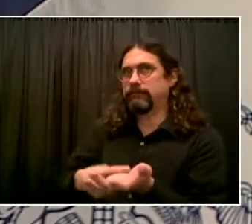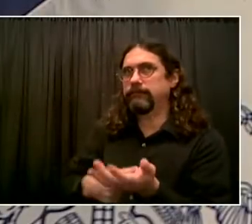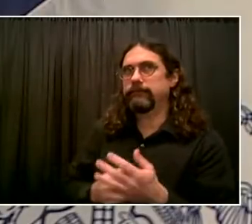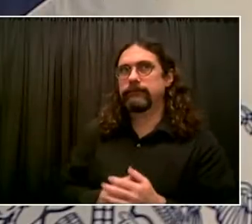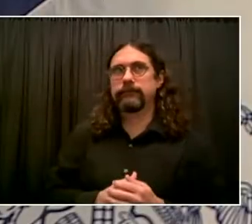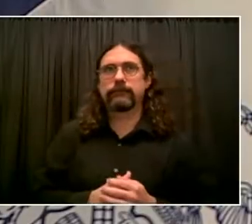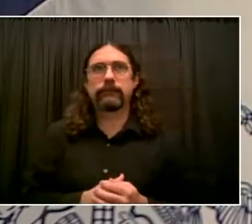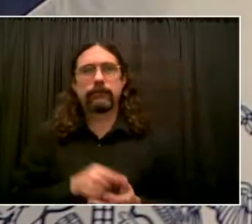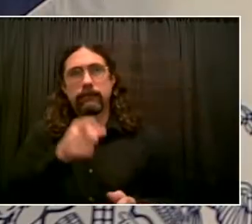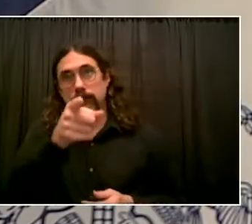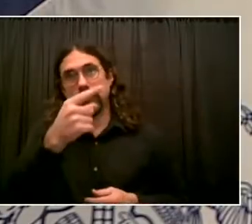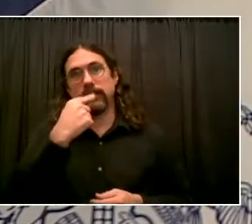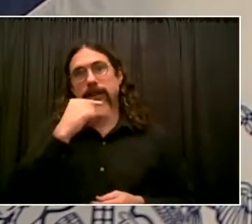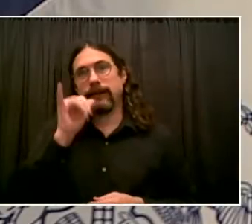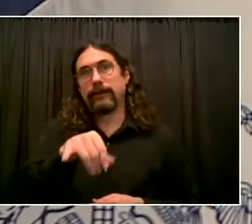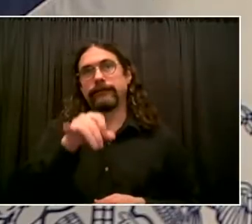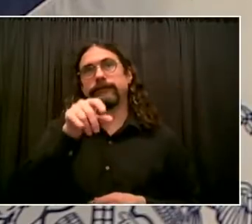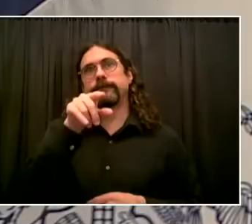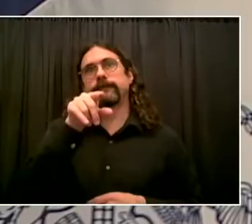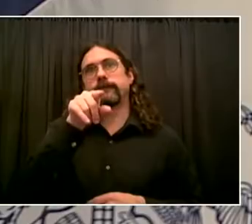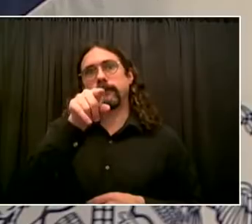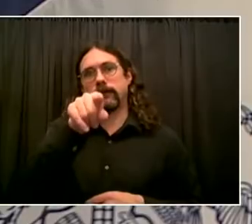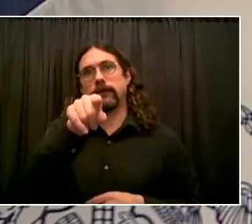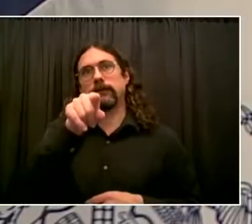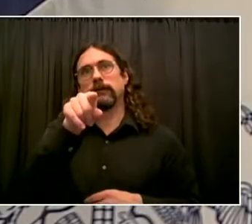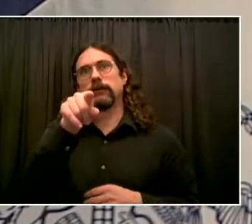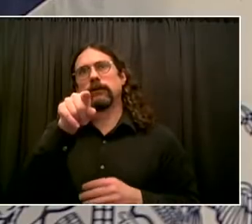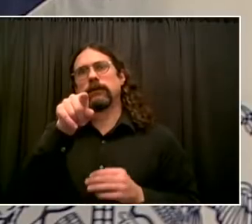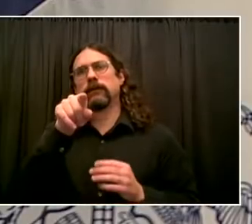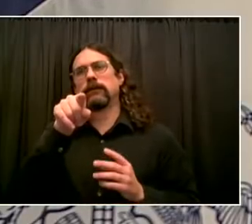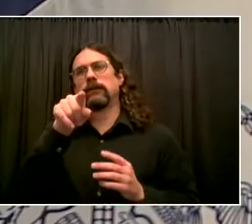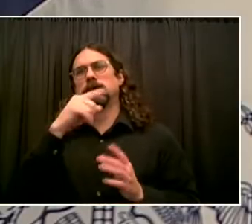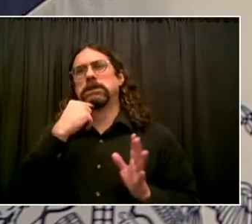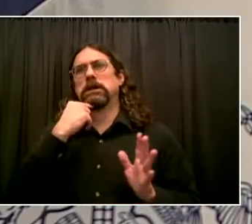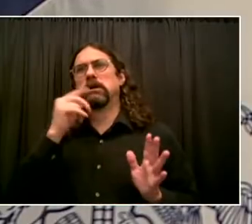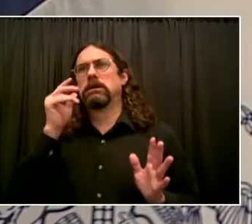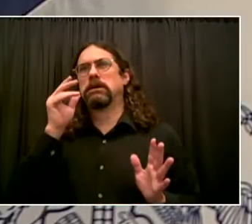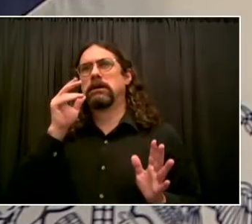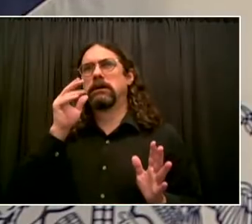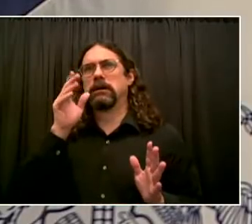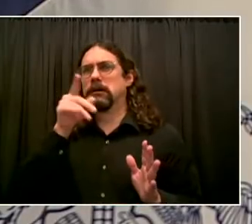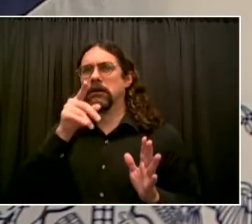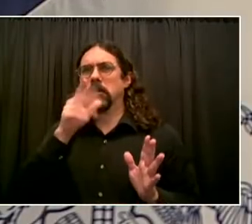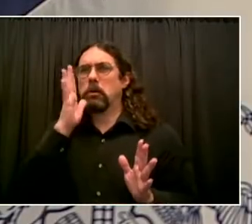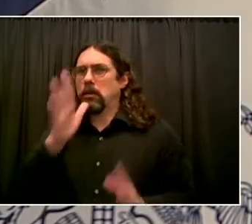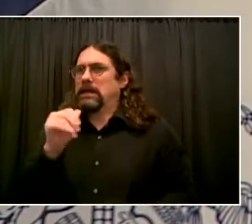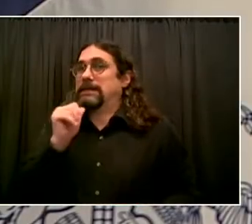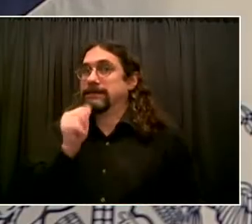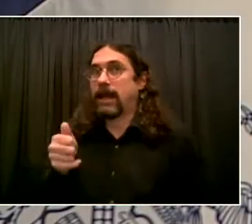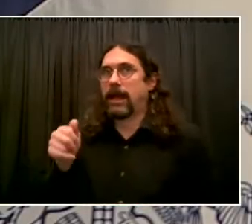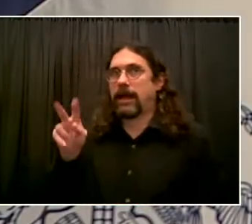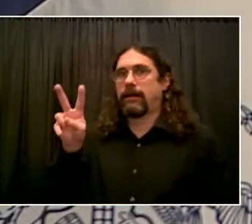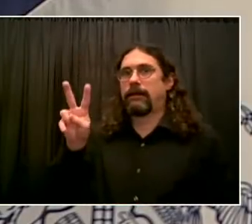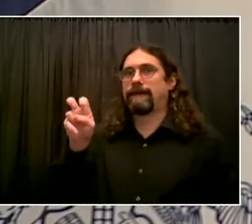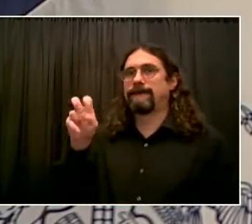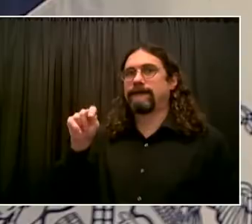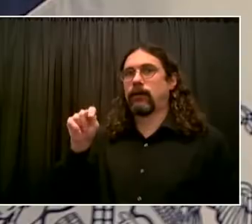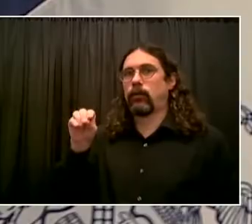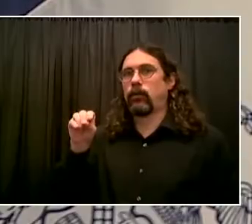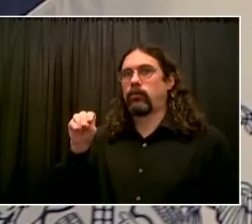SO WHY ARE YOU NOT GOING TO VETO IT? I DON'T THINK HE VETOED ANYTHING IF I REMEMBER CORRECTLY DURING YOUR TNUERE. SO WHY REA OUY TANKIG THAT APPROACH.